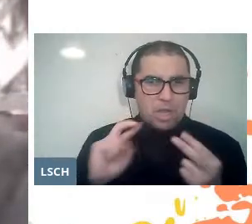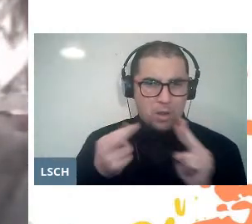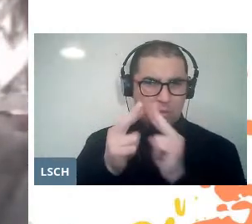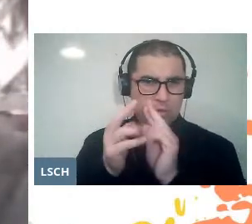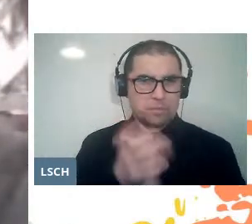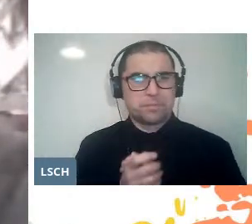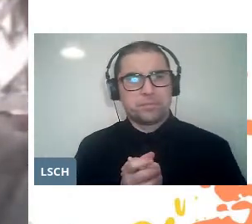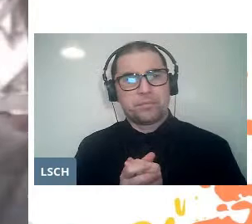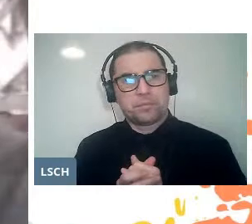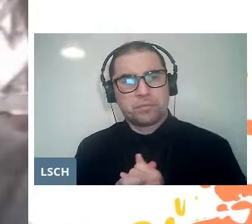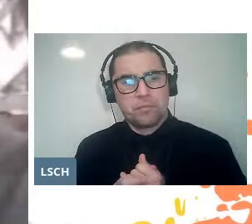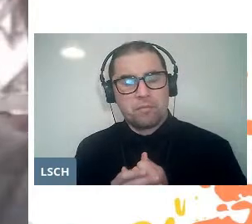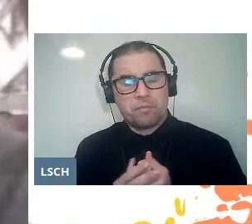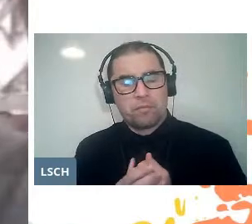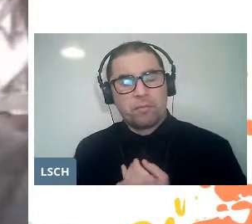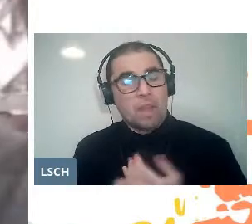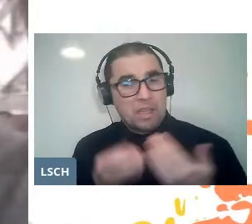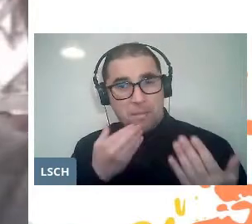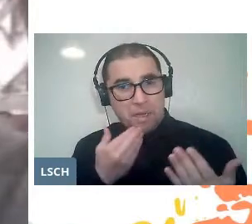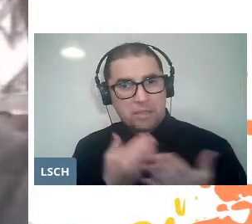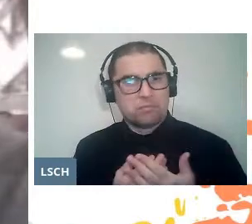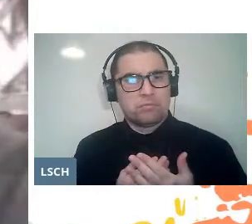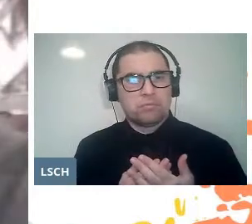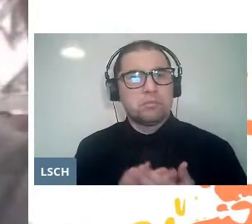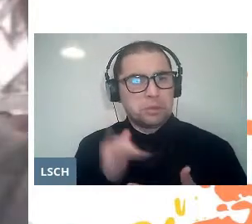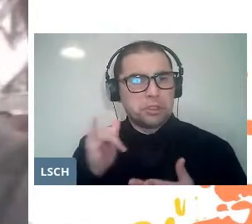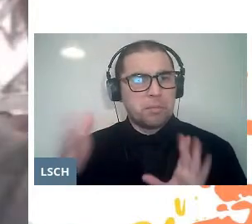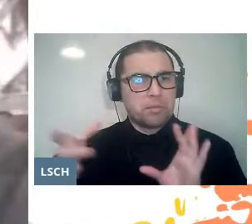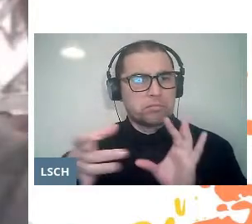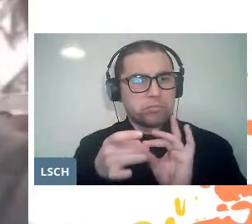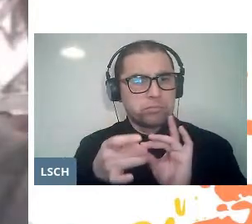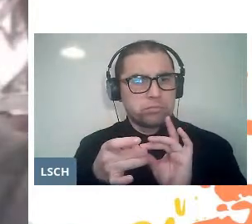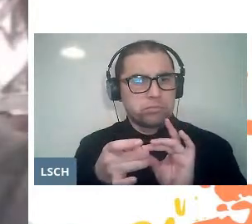and an undeniable linkage between movements.